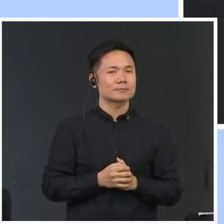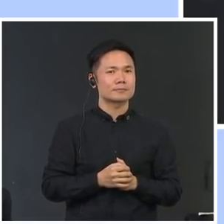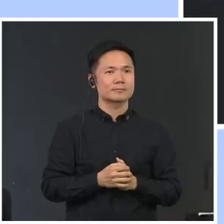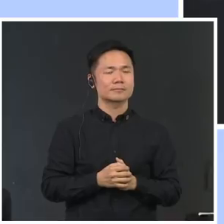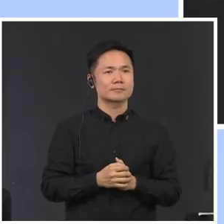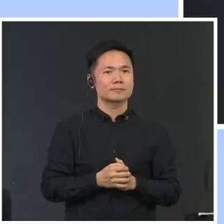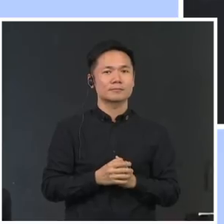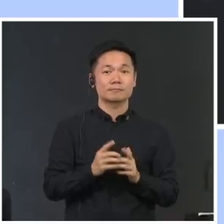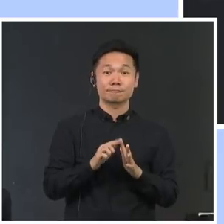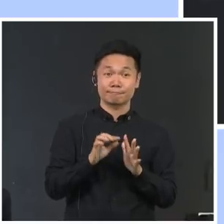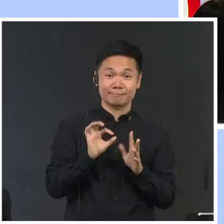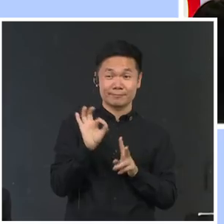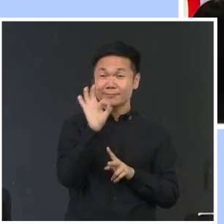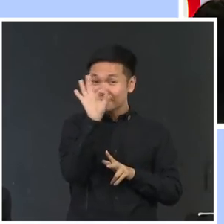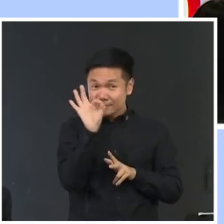So all of us should really work together.